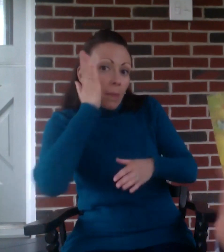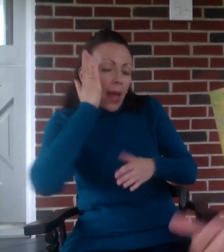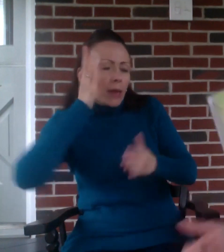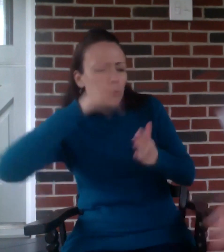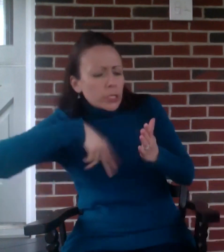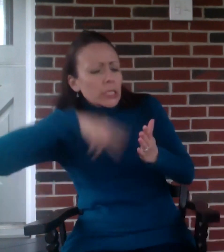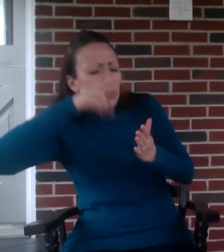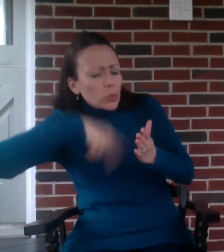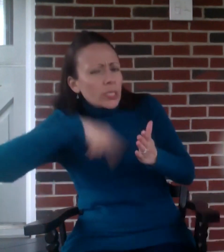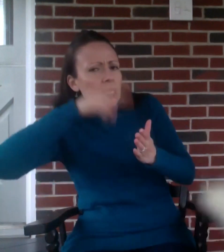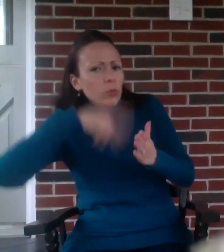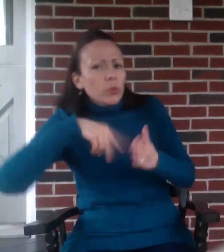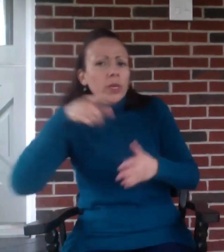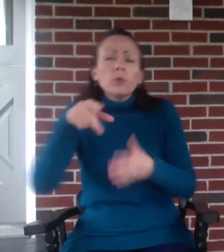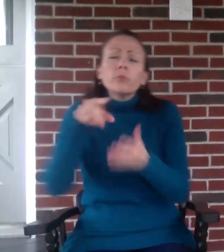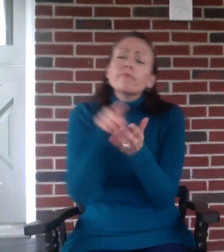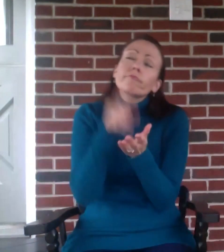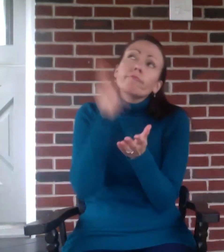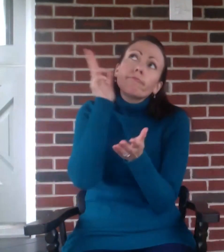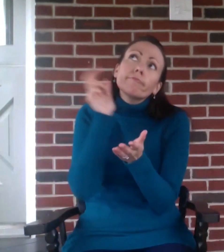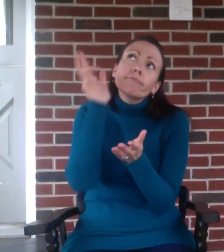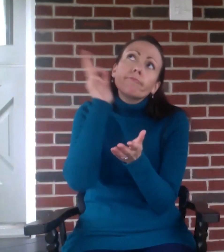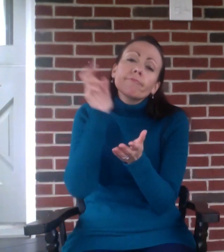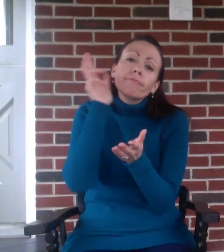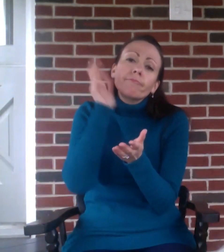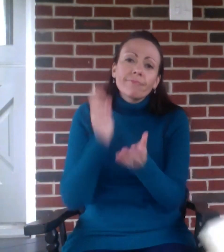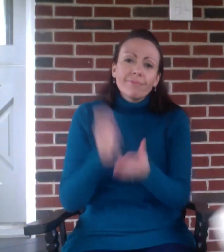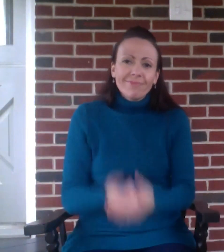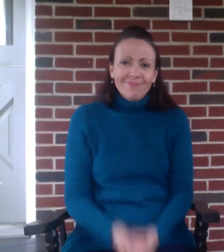But when he awoke